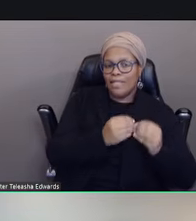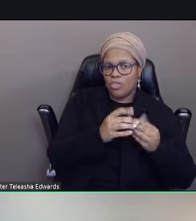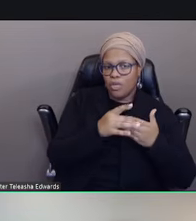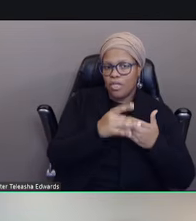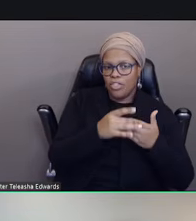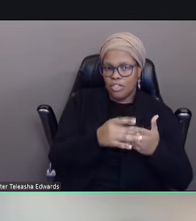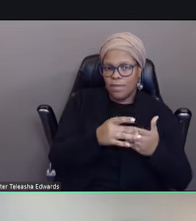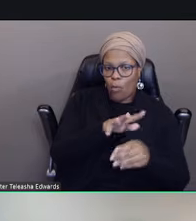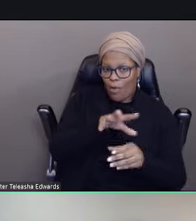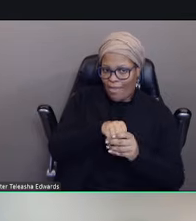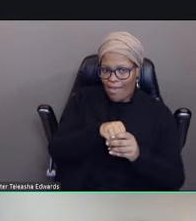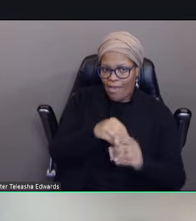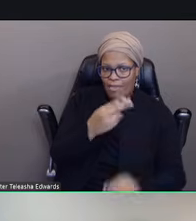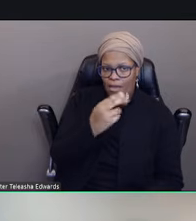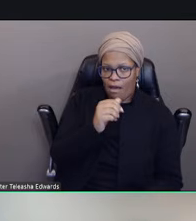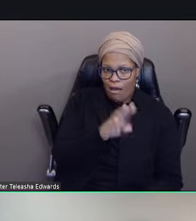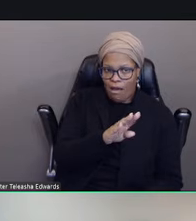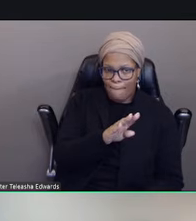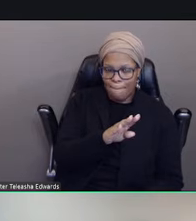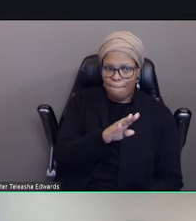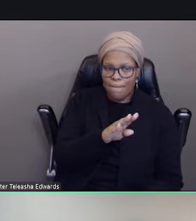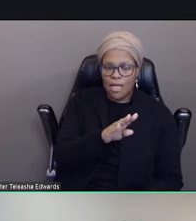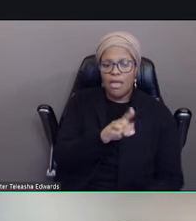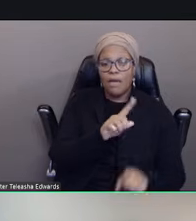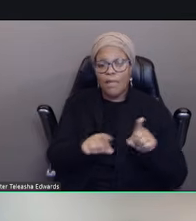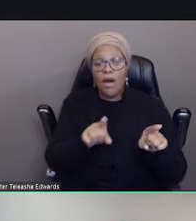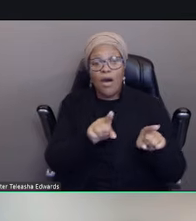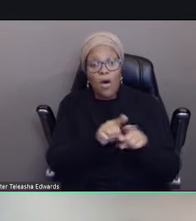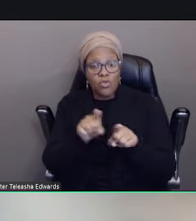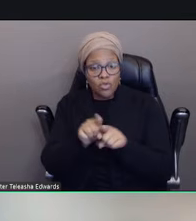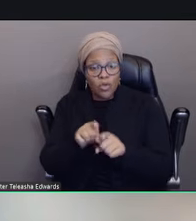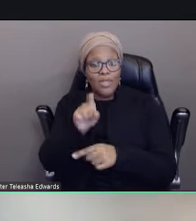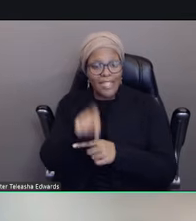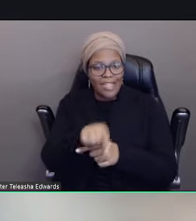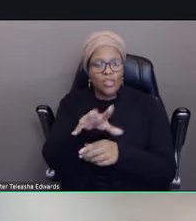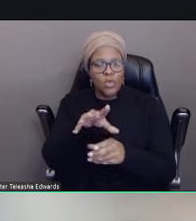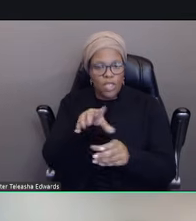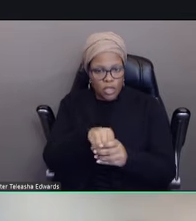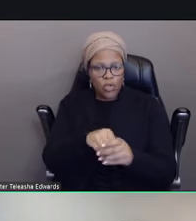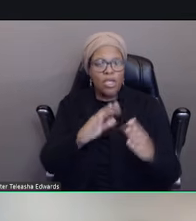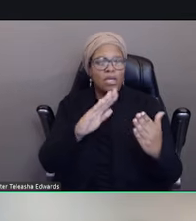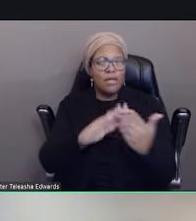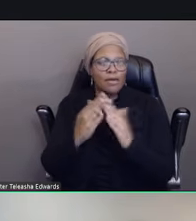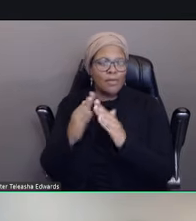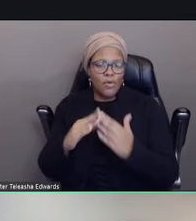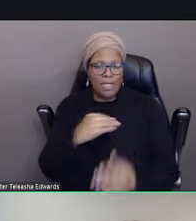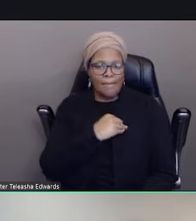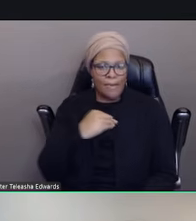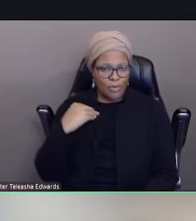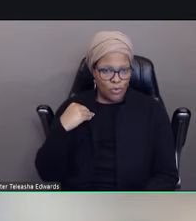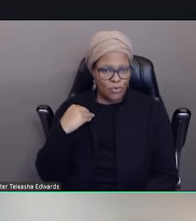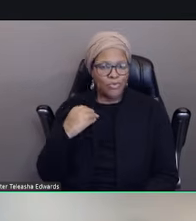the hub lead organization but it also needs to include community members, provider organizations,